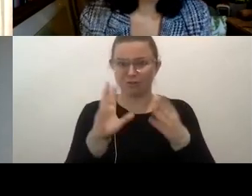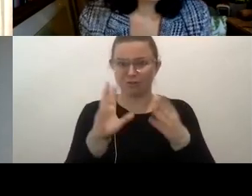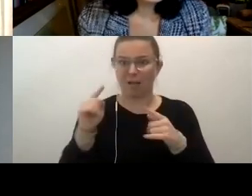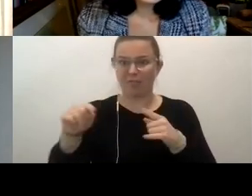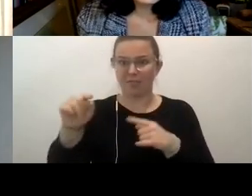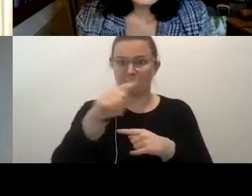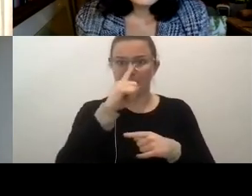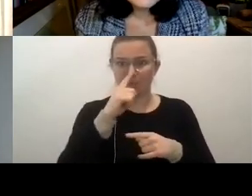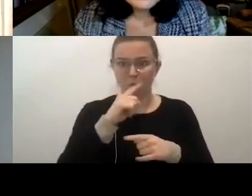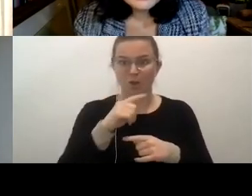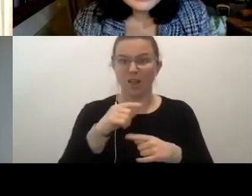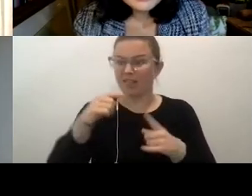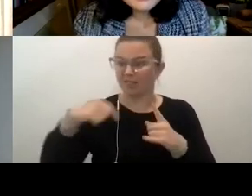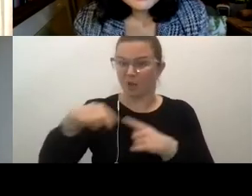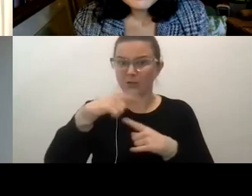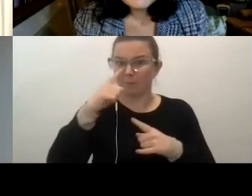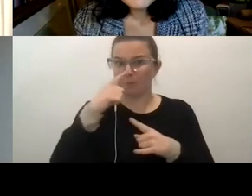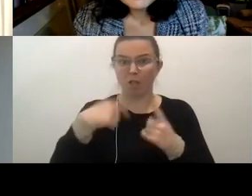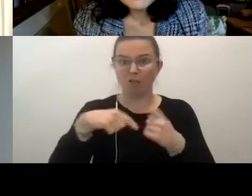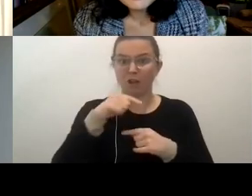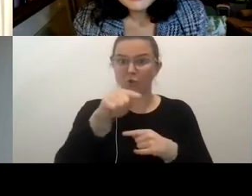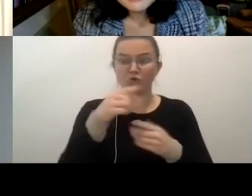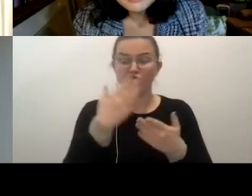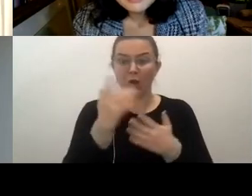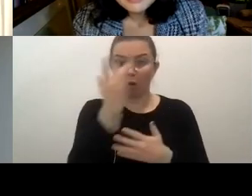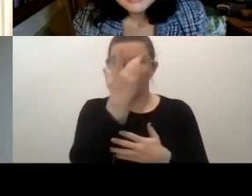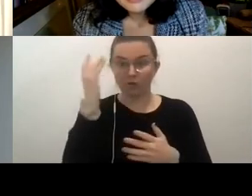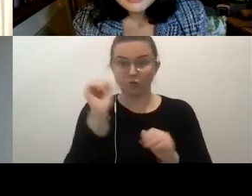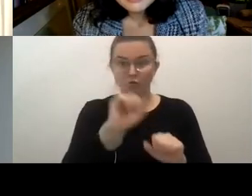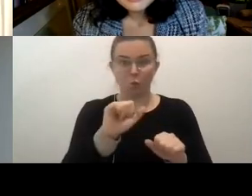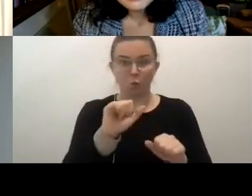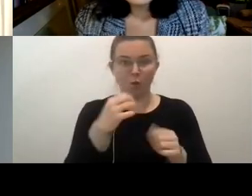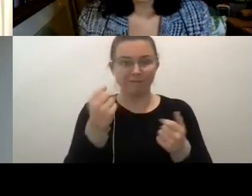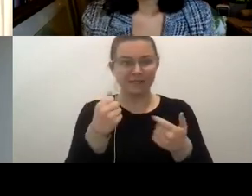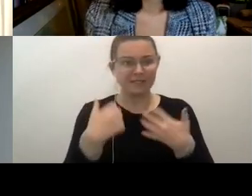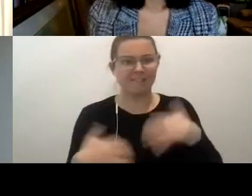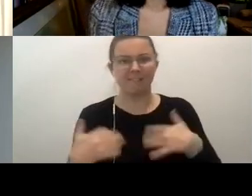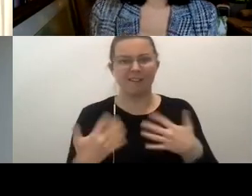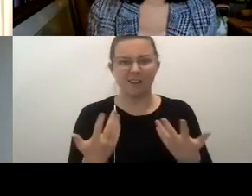are completely oblivious to it either out of ignorance or because